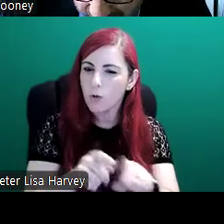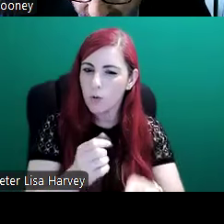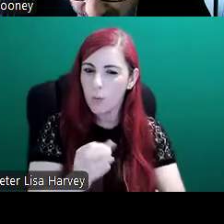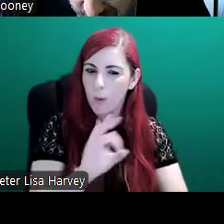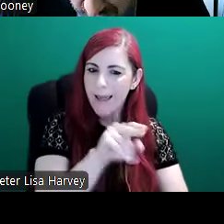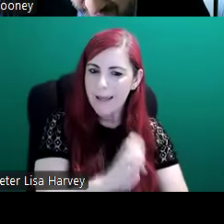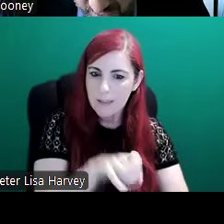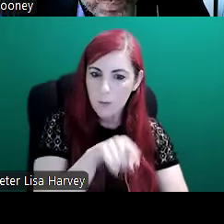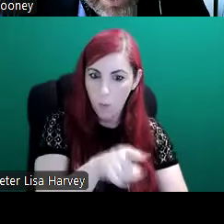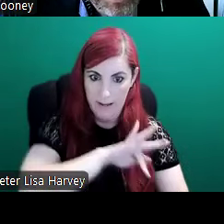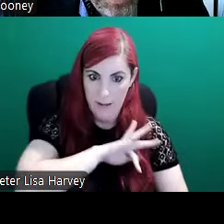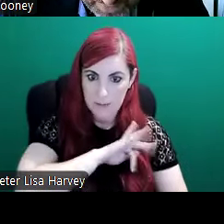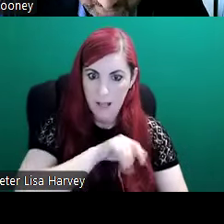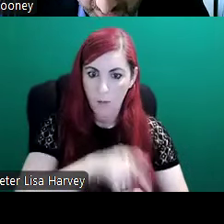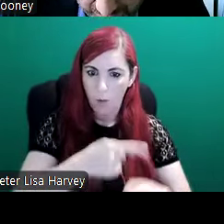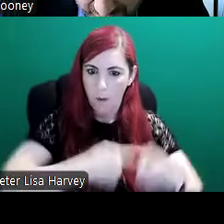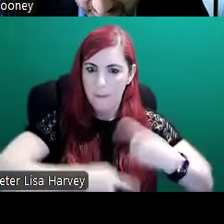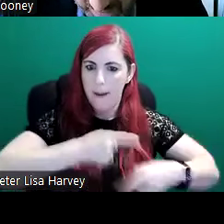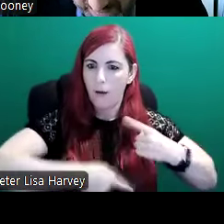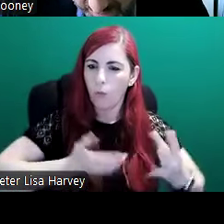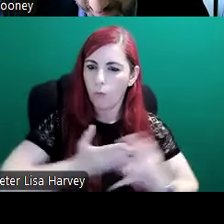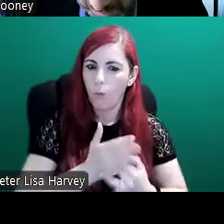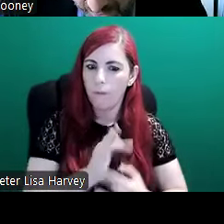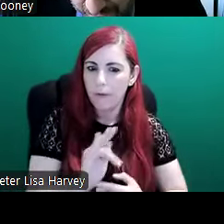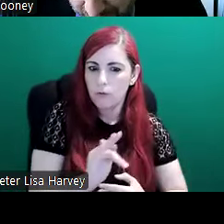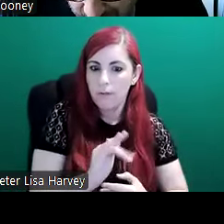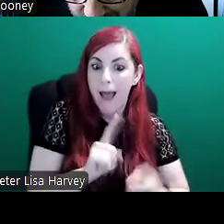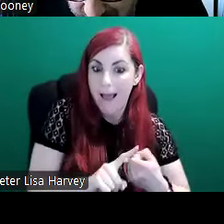figurative art, and like Hone would in time to convert to Catholicism for Gleizes,